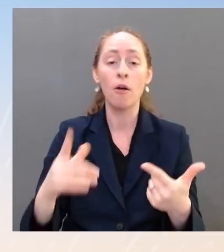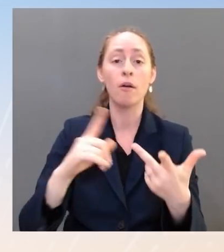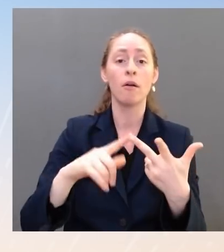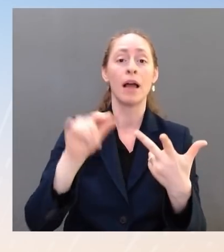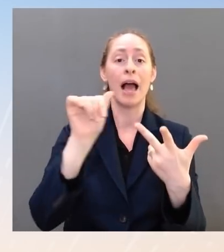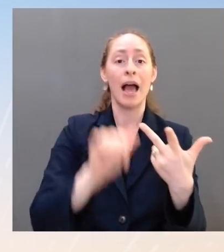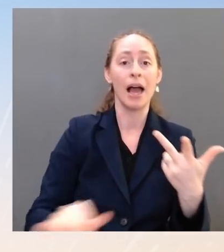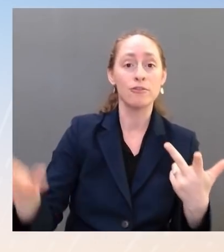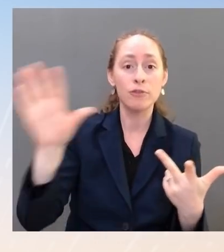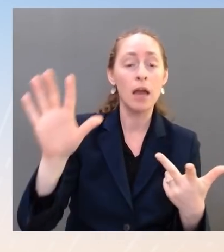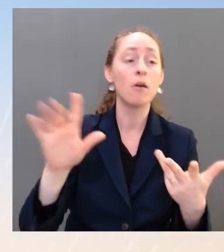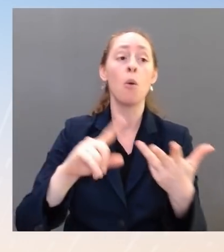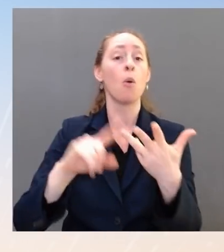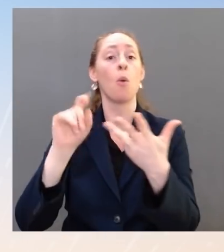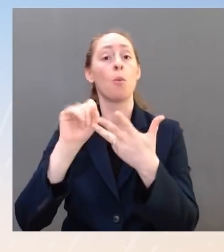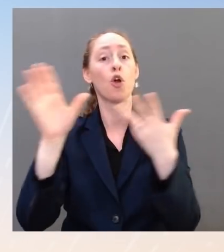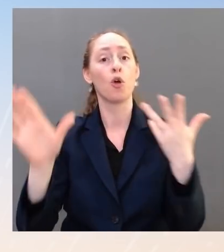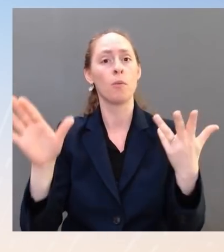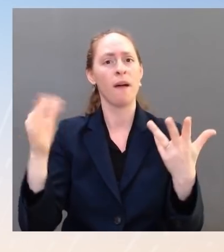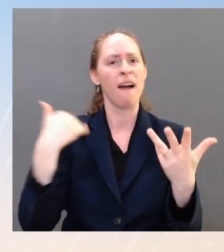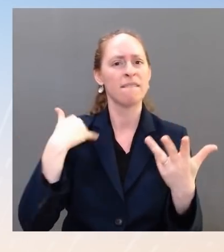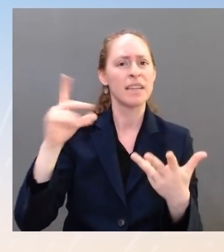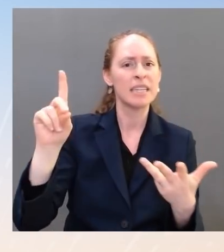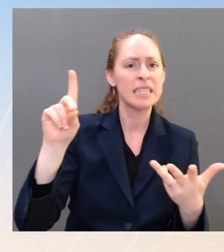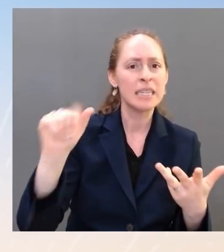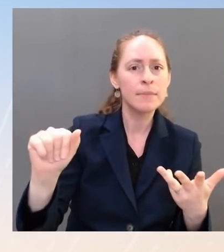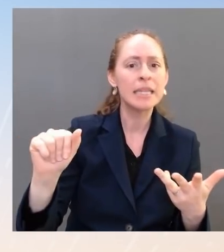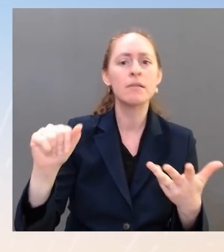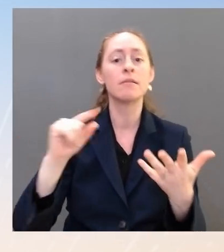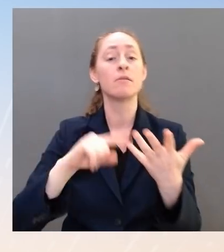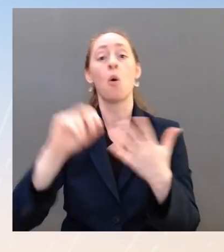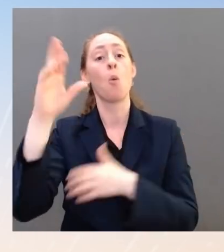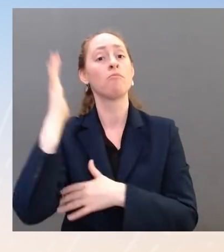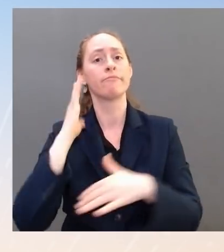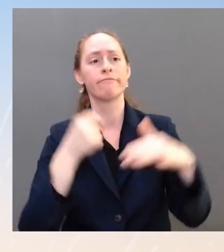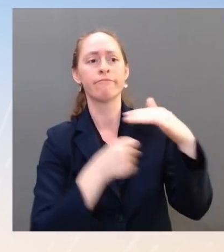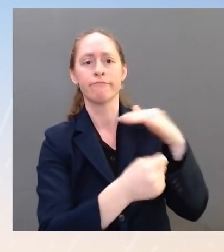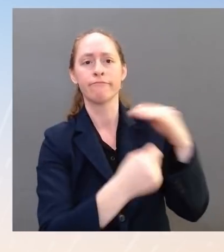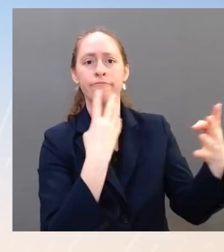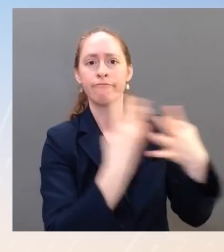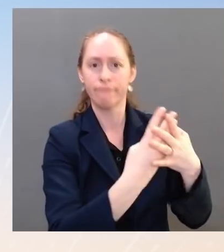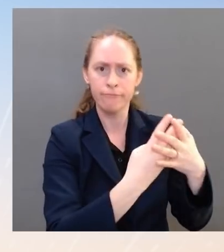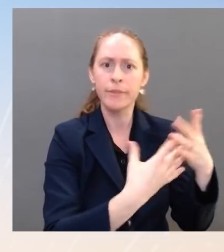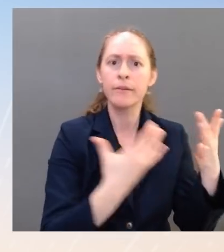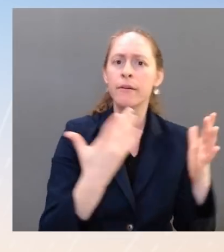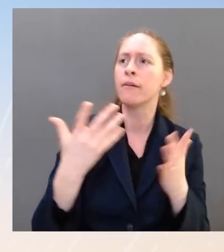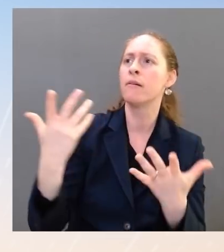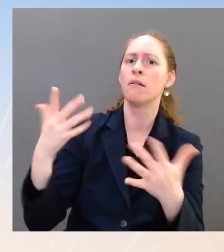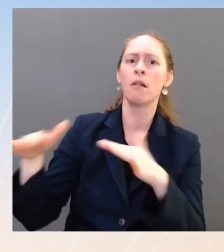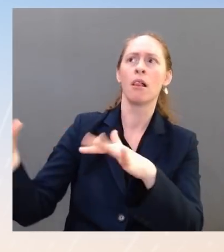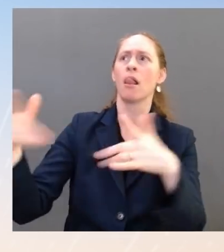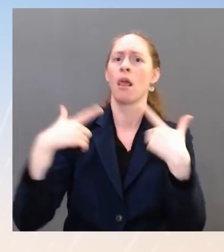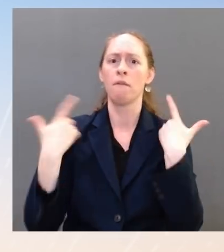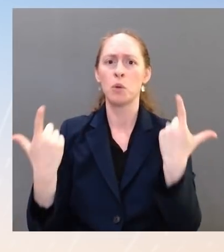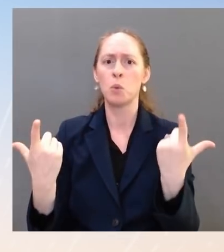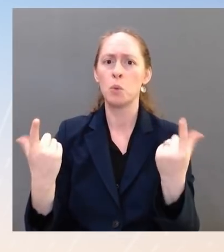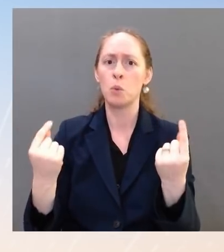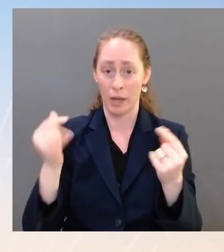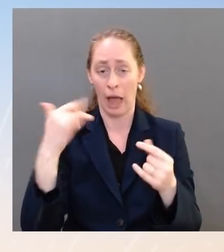So so one of the examples I just want to give here quickly is that Secretary Bully Judge in the Department of Transportation to make sure these first rounds of infrastructure grants